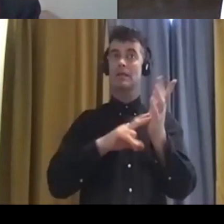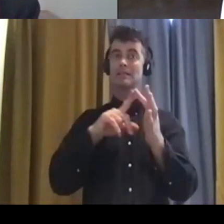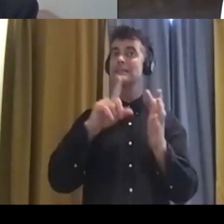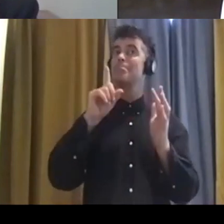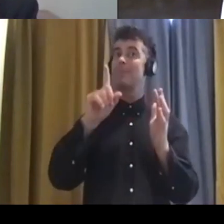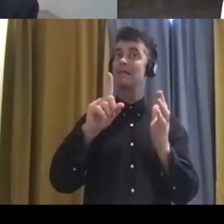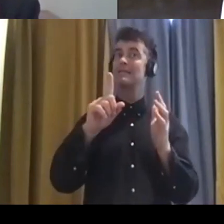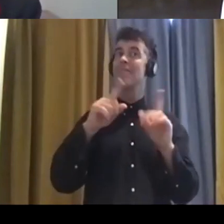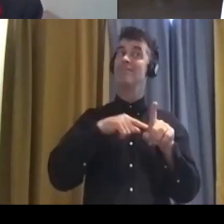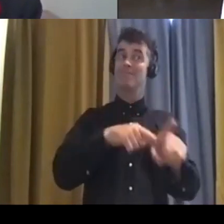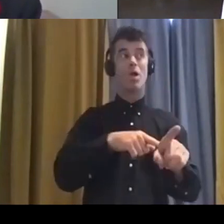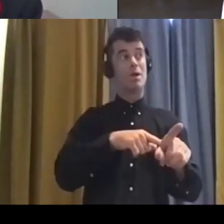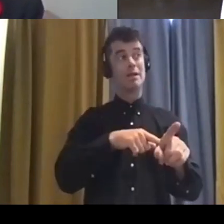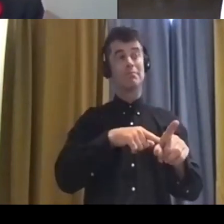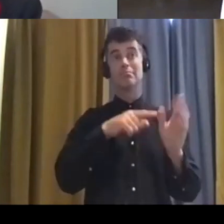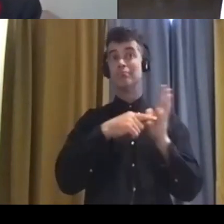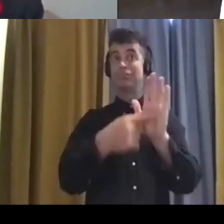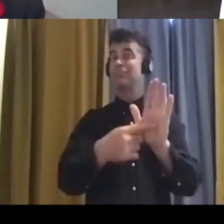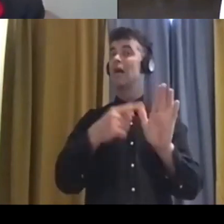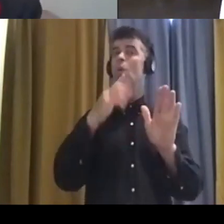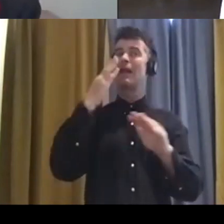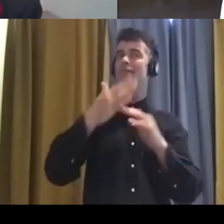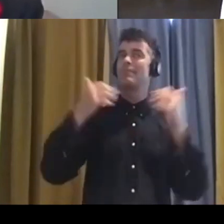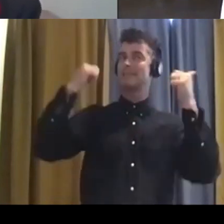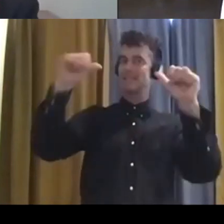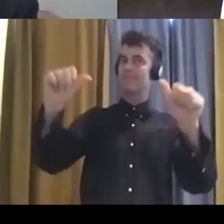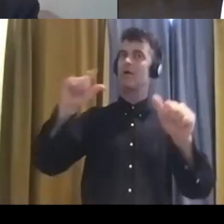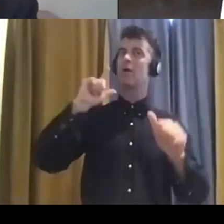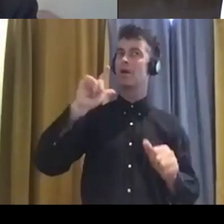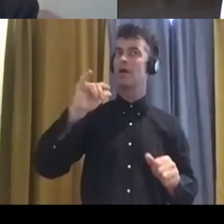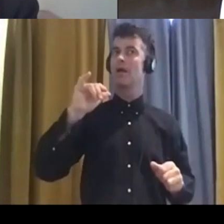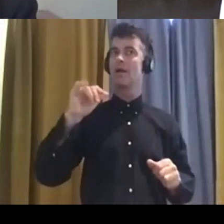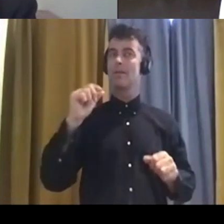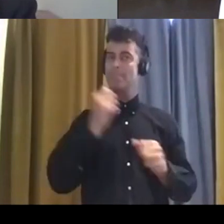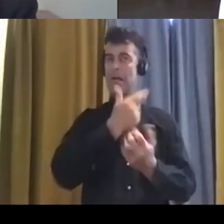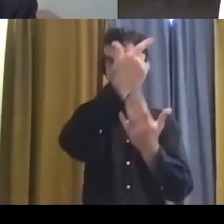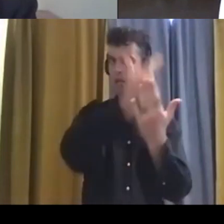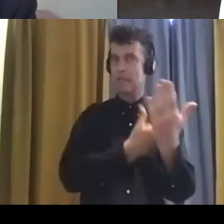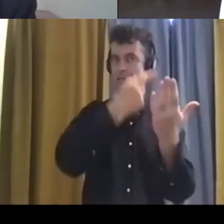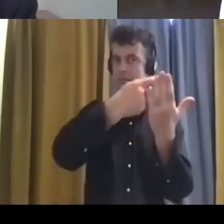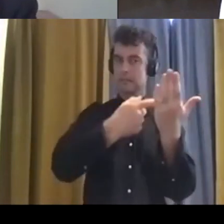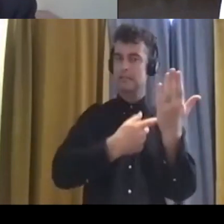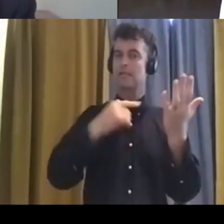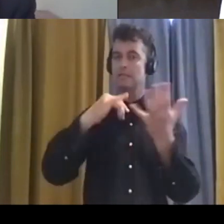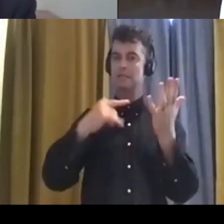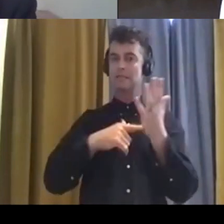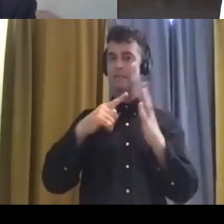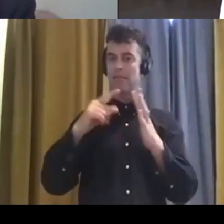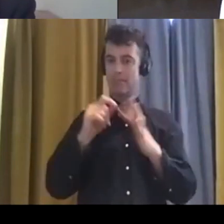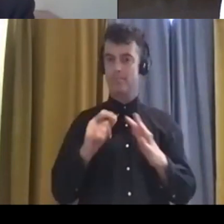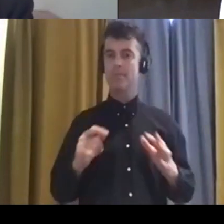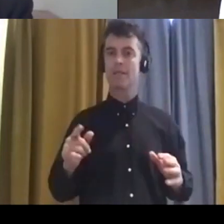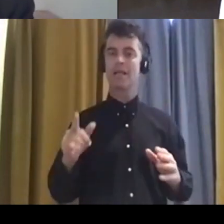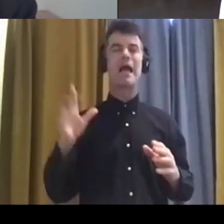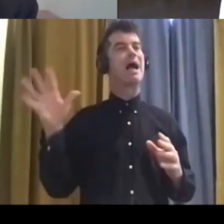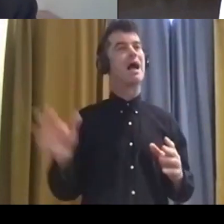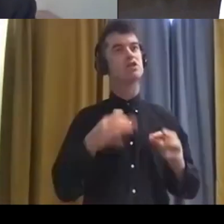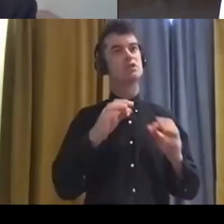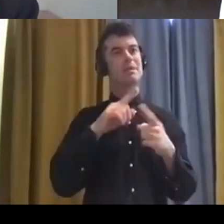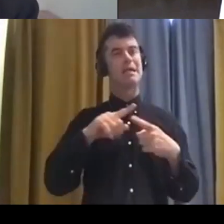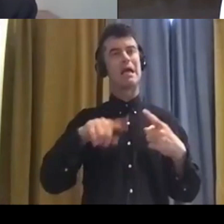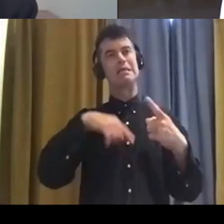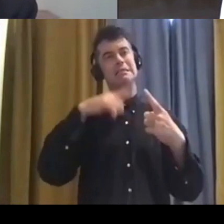you make a list of first step there's got to be a second step to say okay if I'm ever